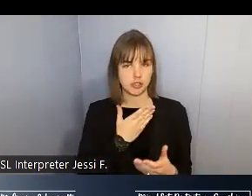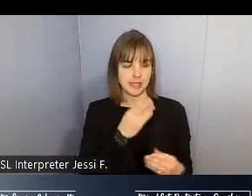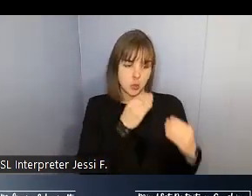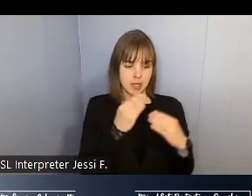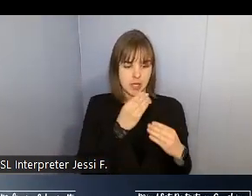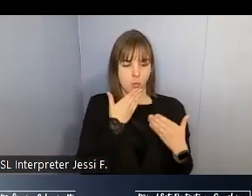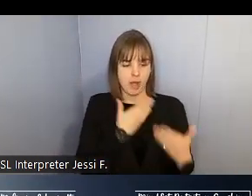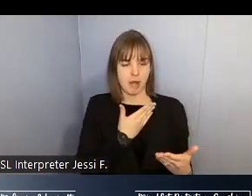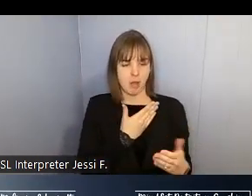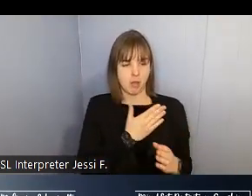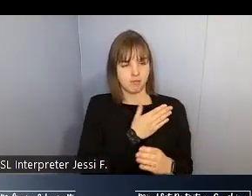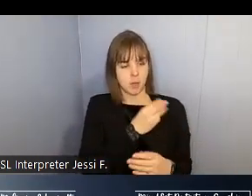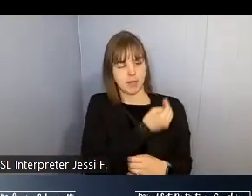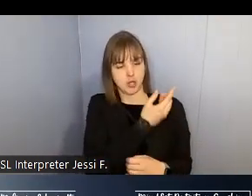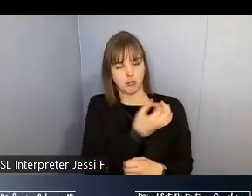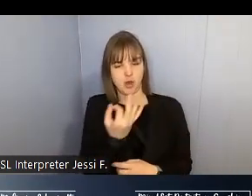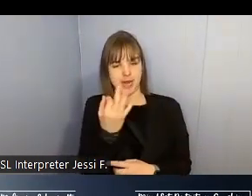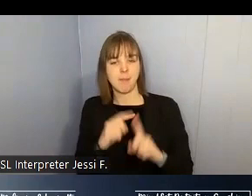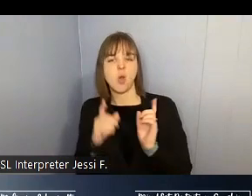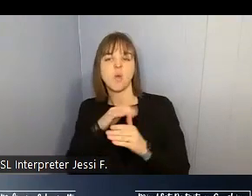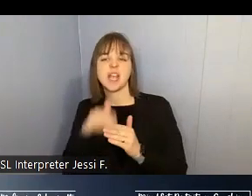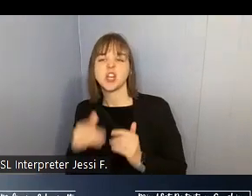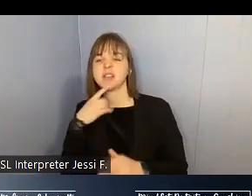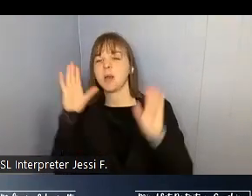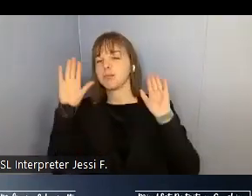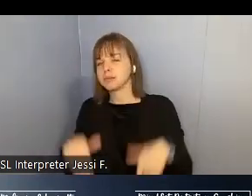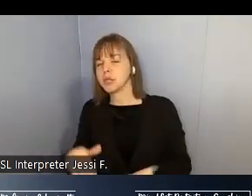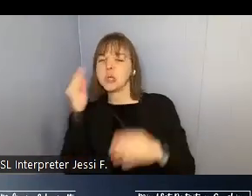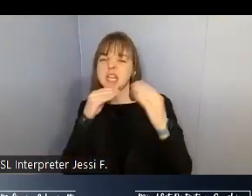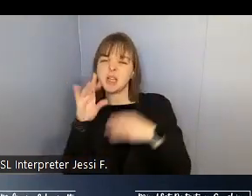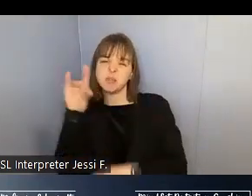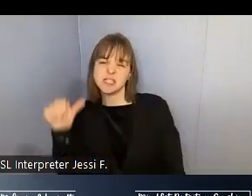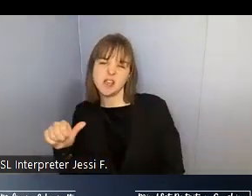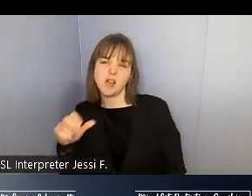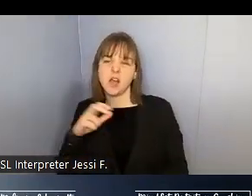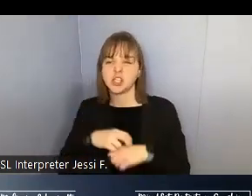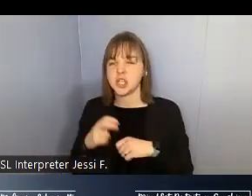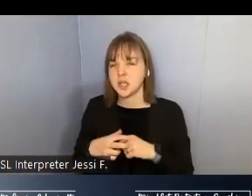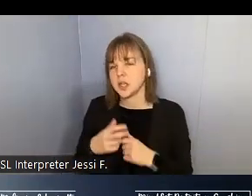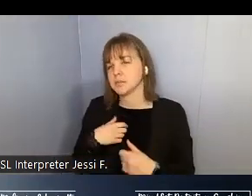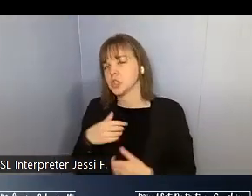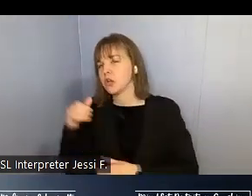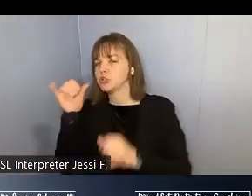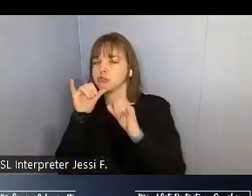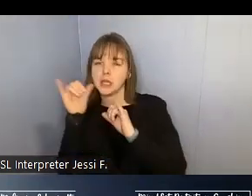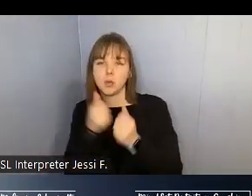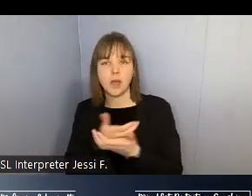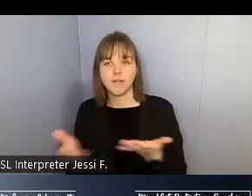right things go off the rail, and you just eat and drink too much over the weekends, you don't have a wellness and nutrition problem.